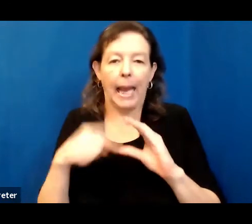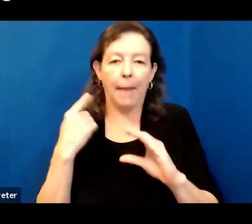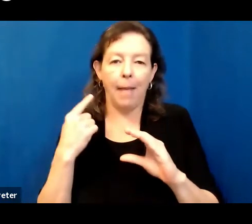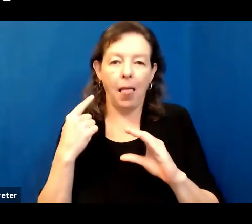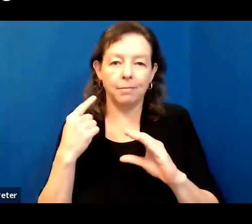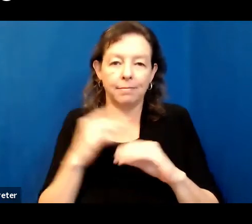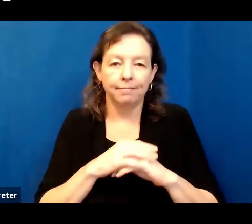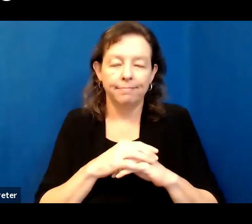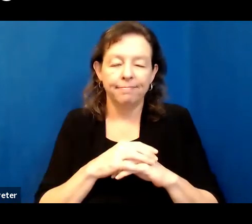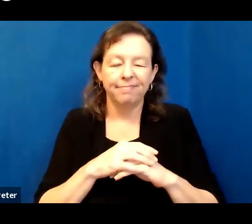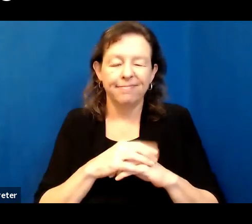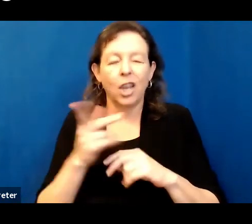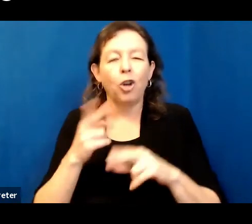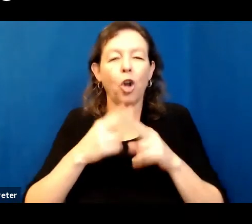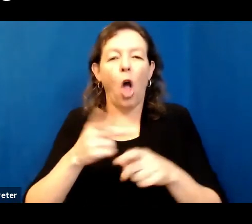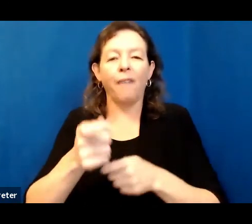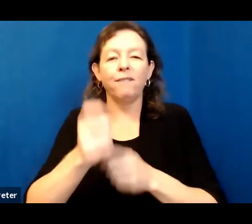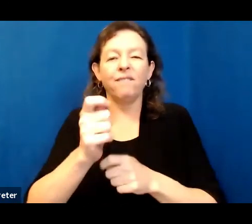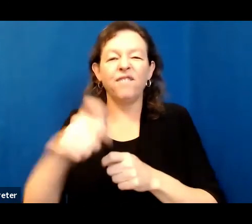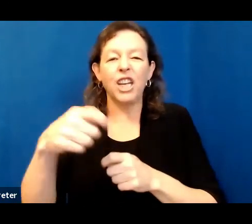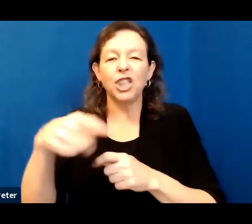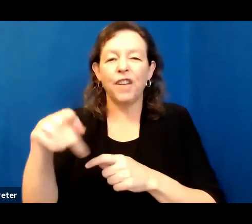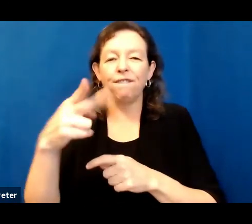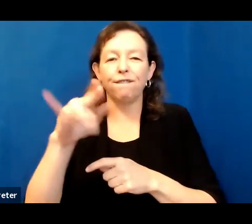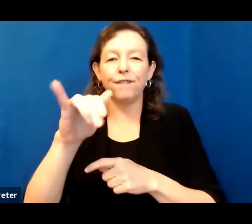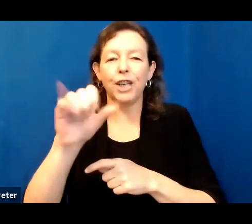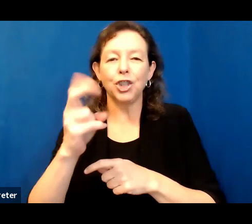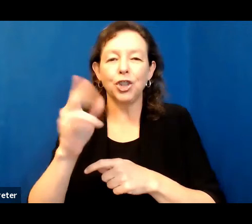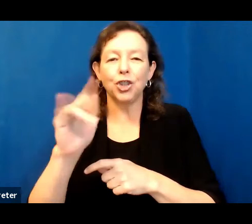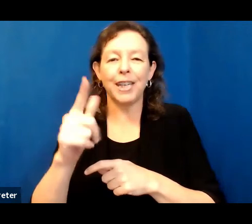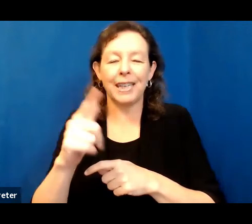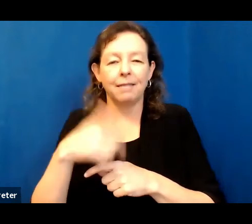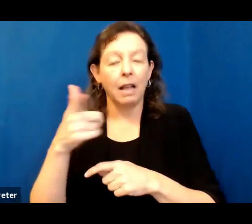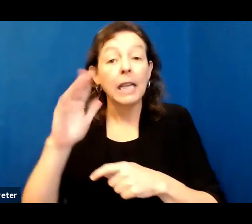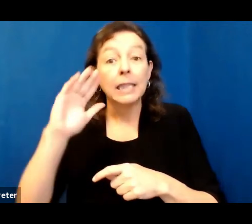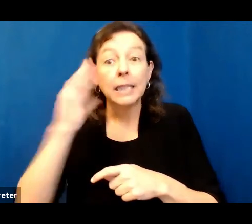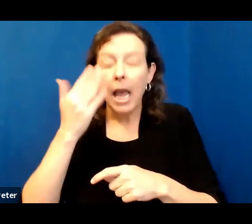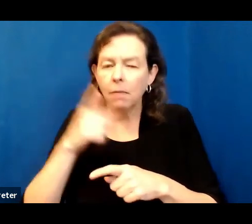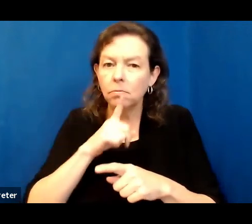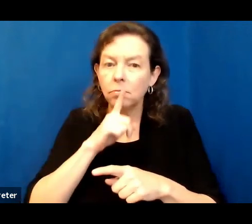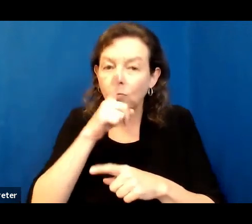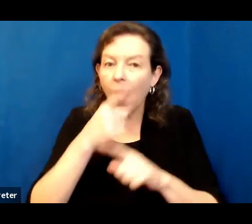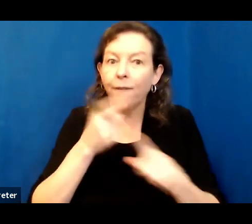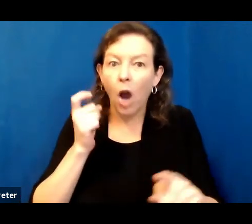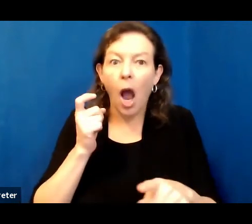And it's called, you know, phishing is a technique where it seems like it's just being generated from a legitimate source,